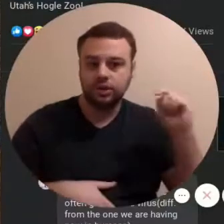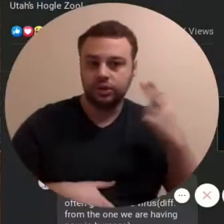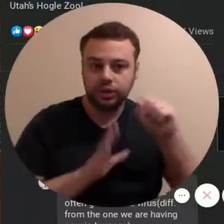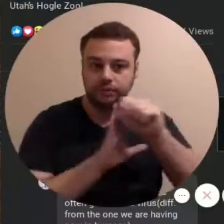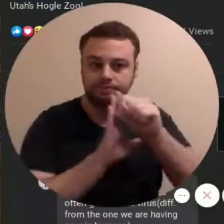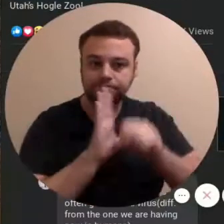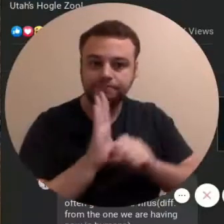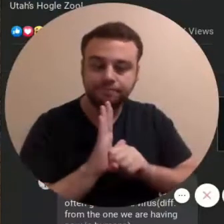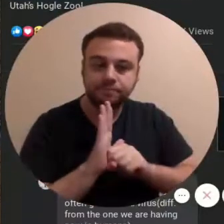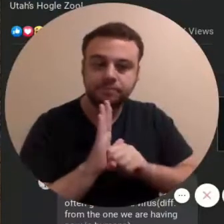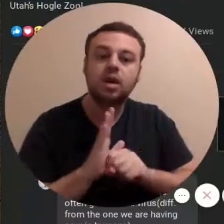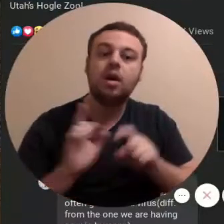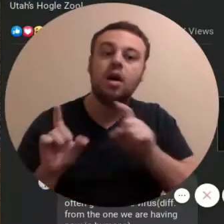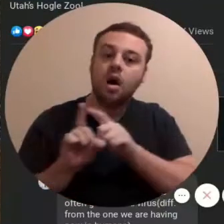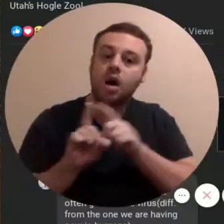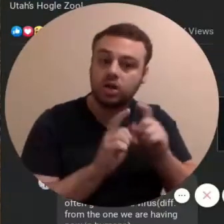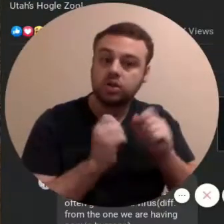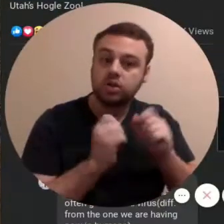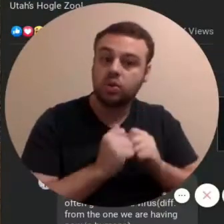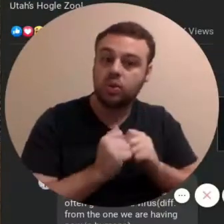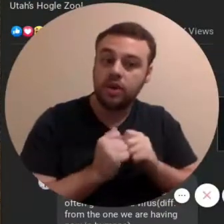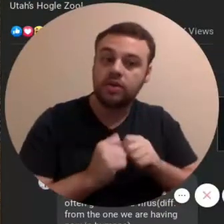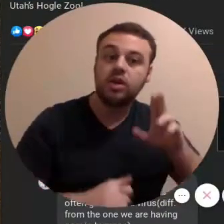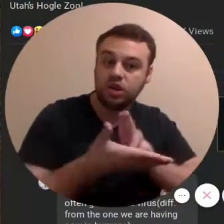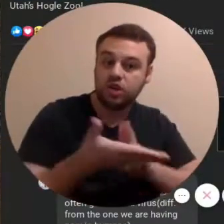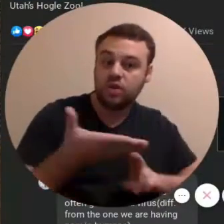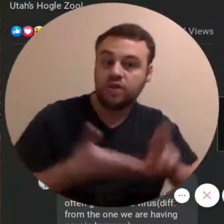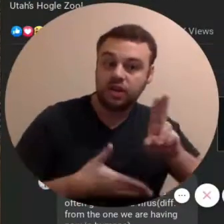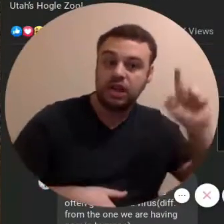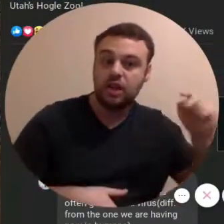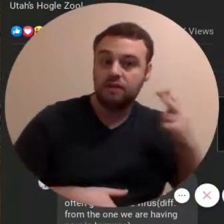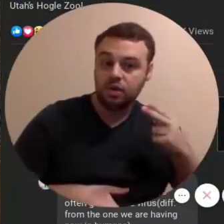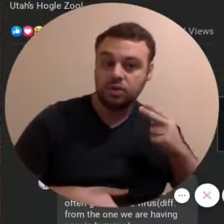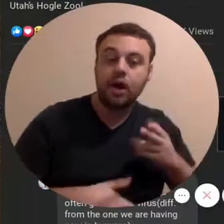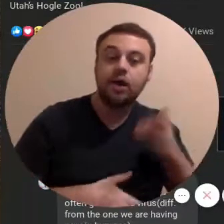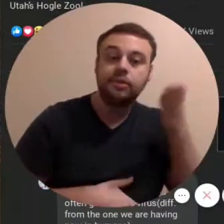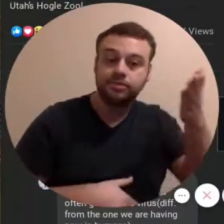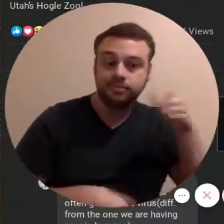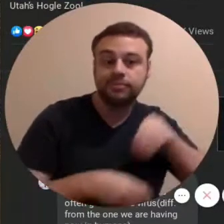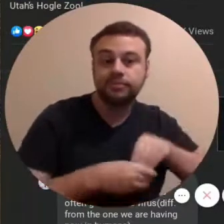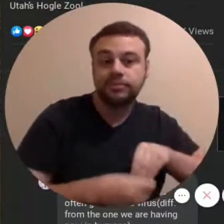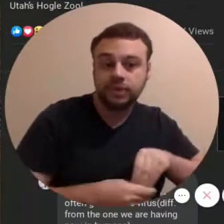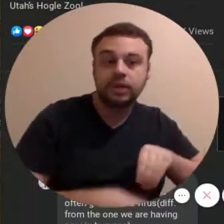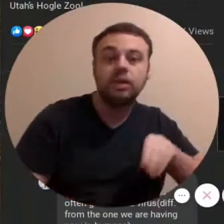up in Logan. And so, they do a lot of work with us to get information on how